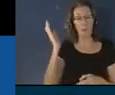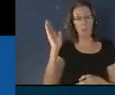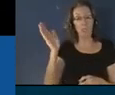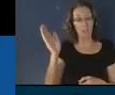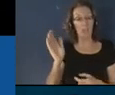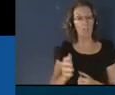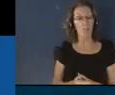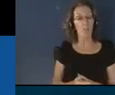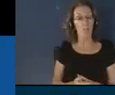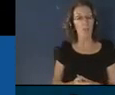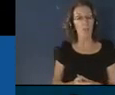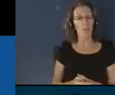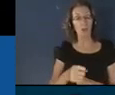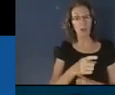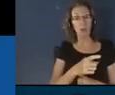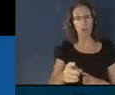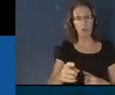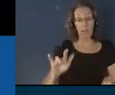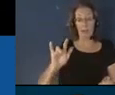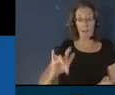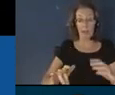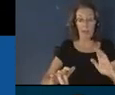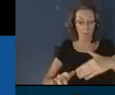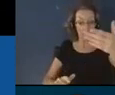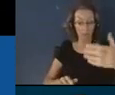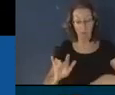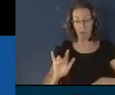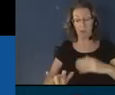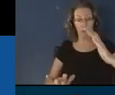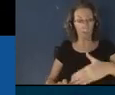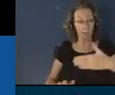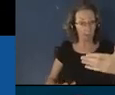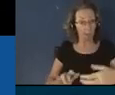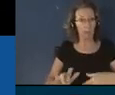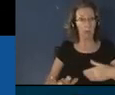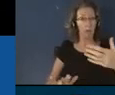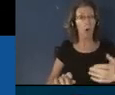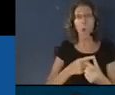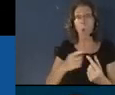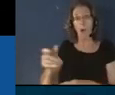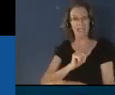either you can advance the slides but you're having someone else do it, announcing please you